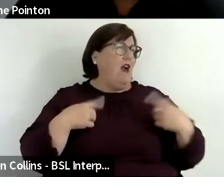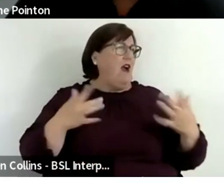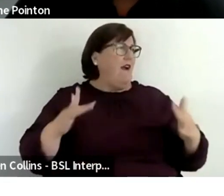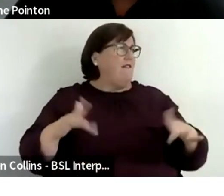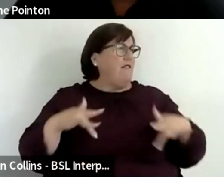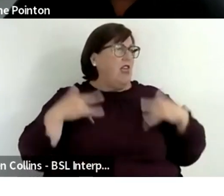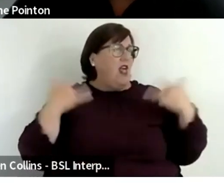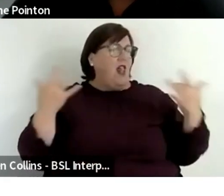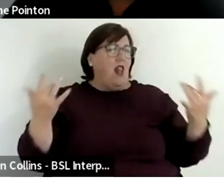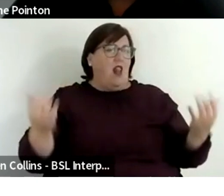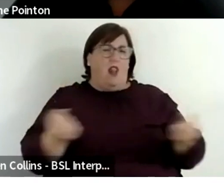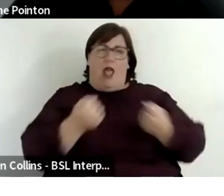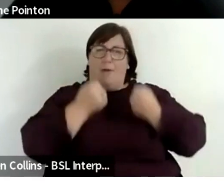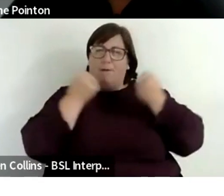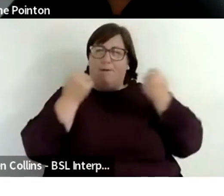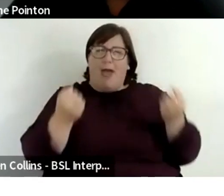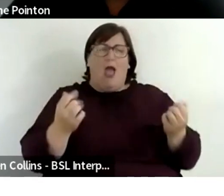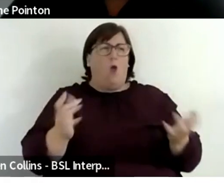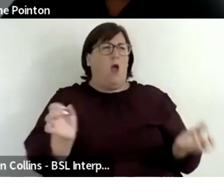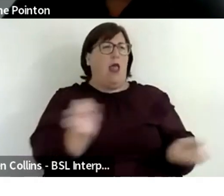It has worked with my disability,